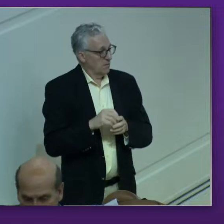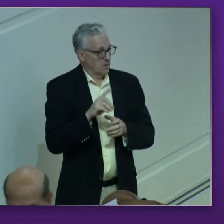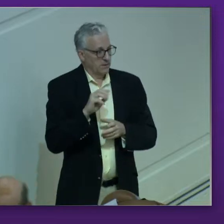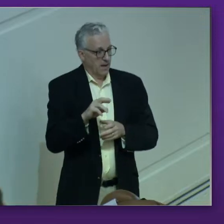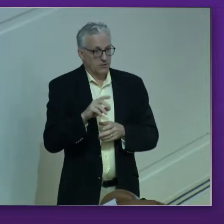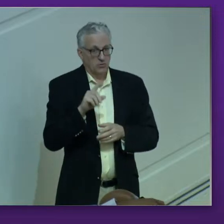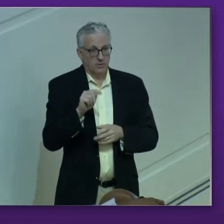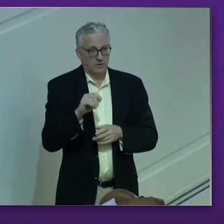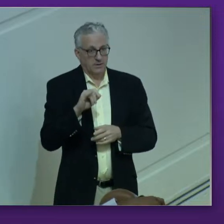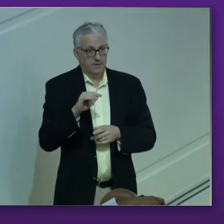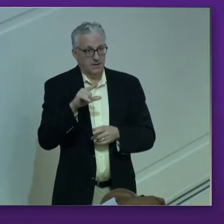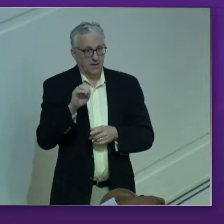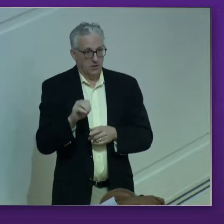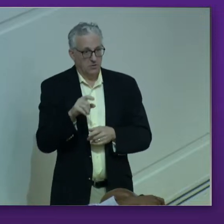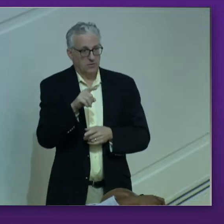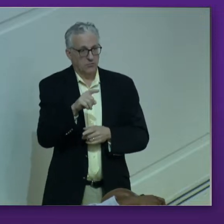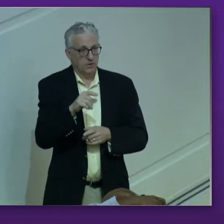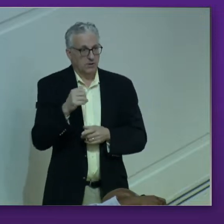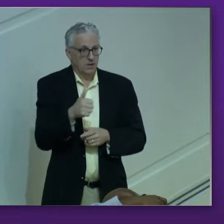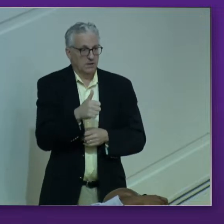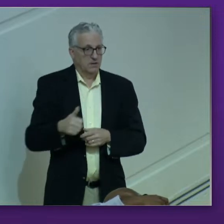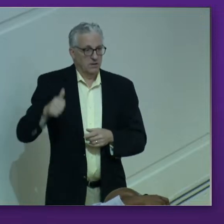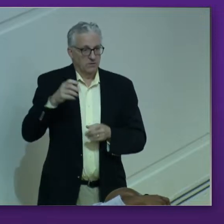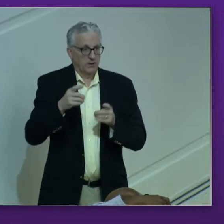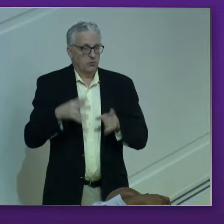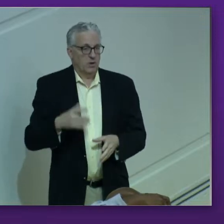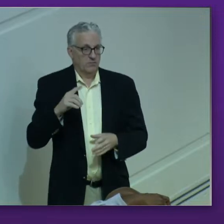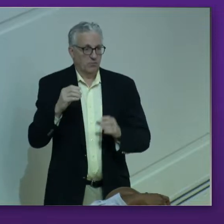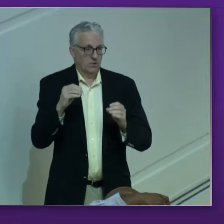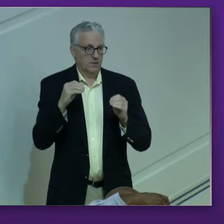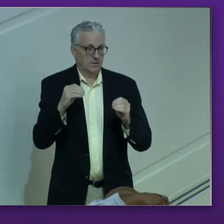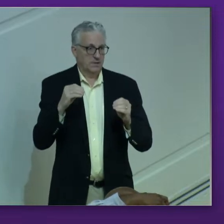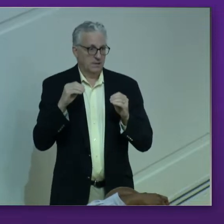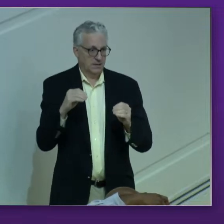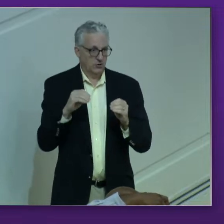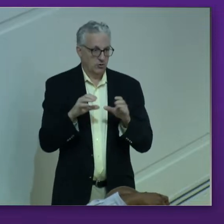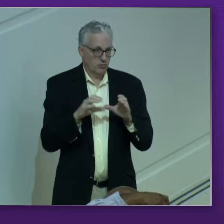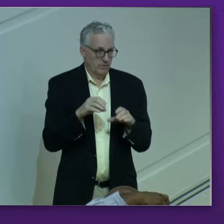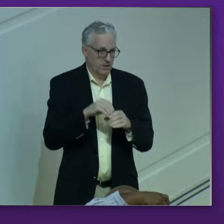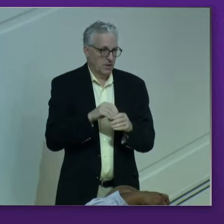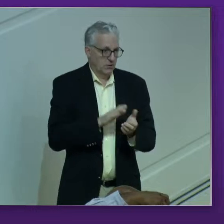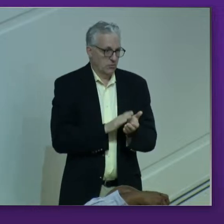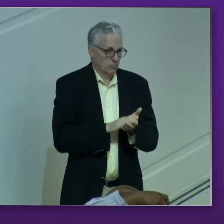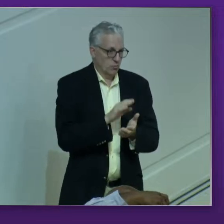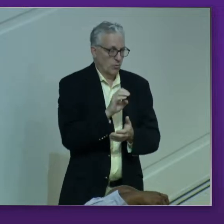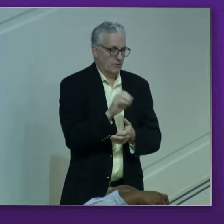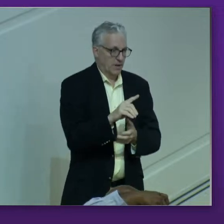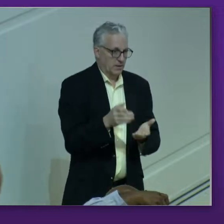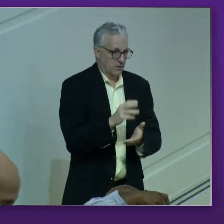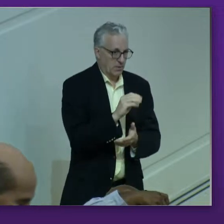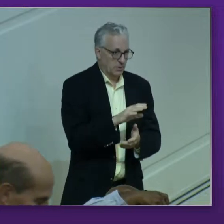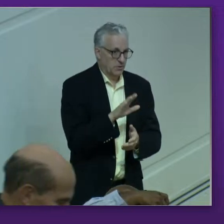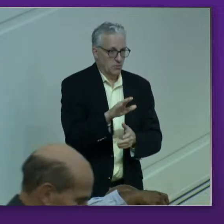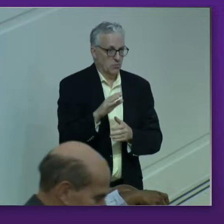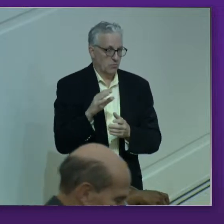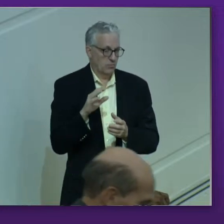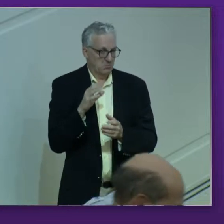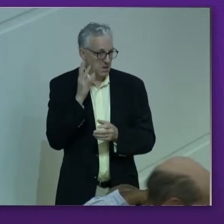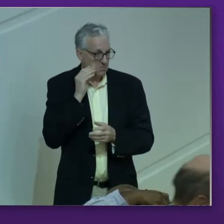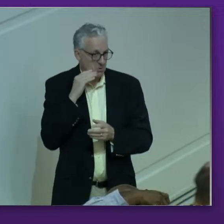MENTAL HEALTH. AND WELL-BEING SHE SERVES AS THE PROJECT DIRECTOR FOR THE BASIC NEEDS GRANT REFERRED TO